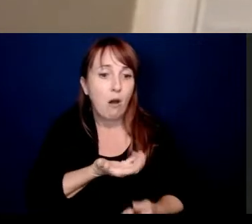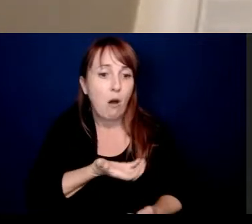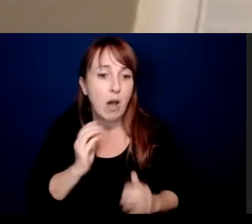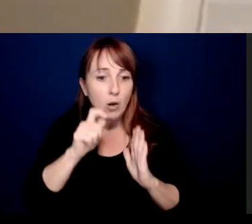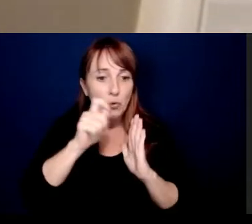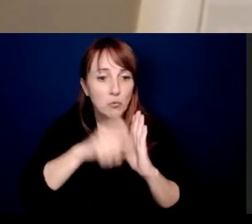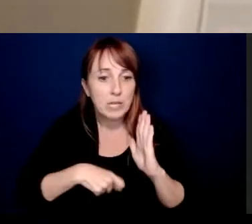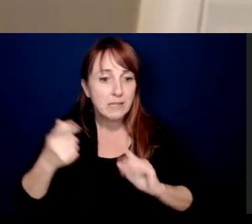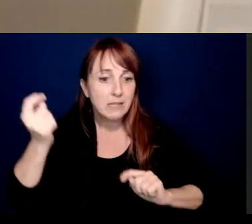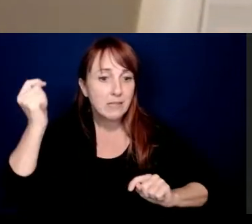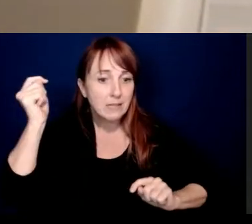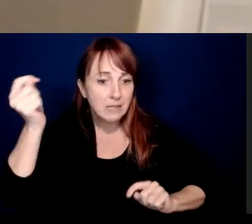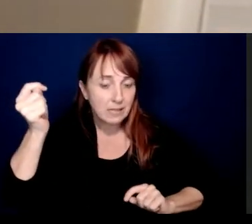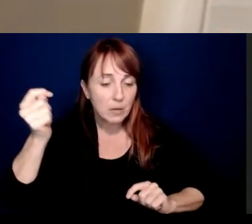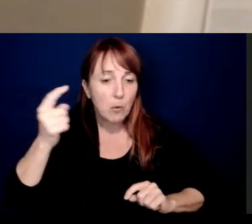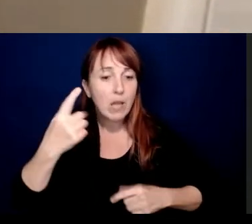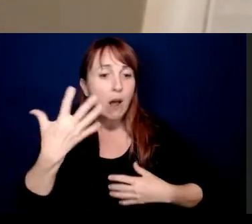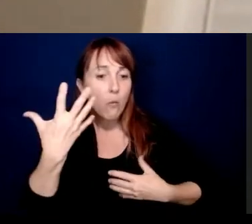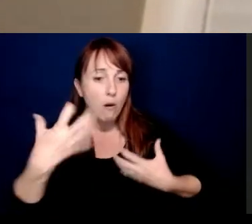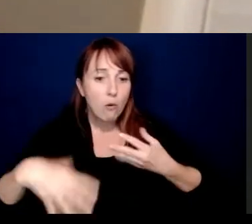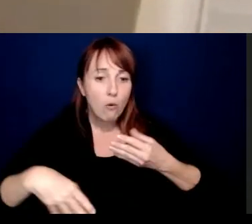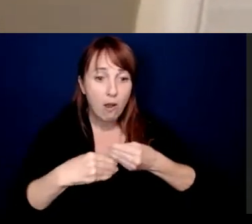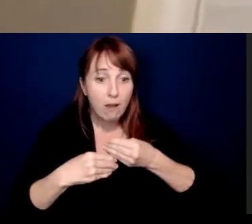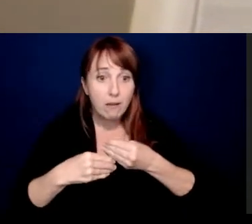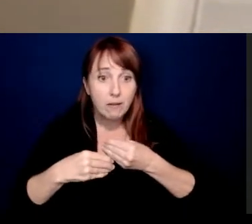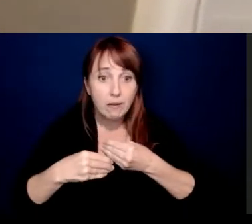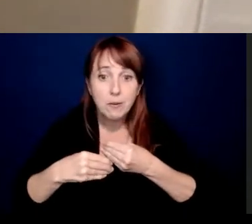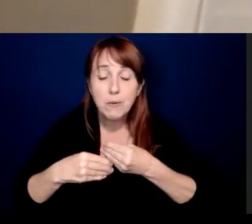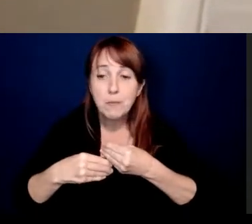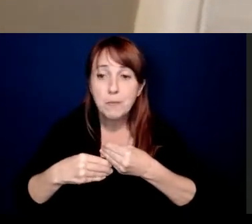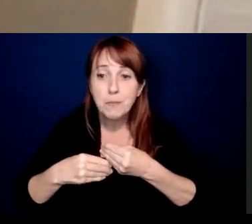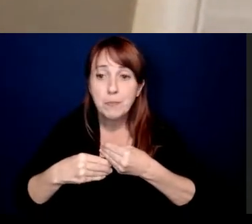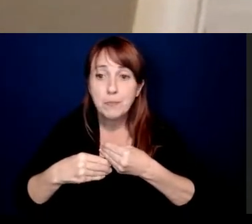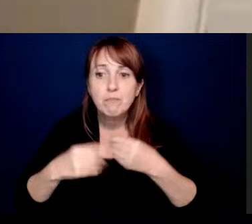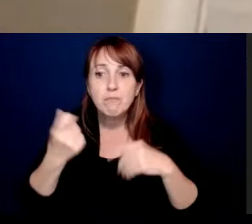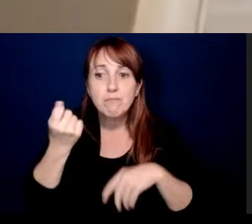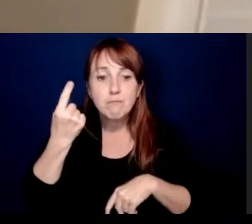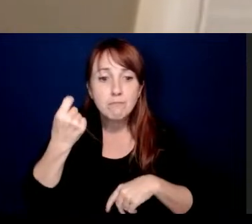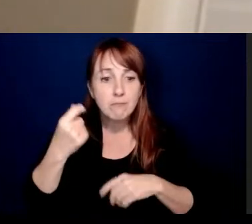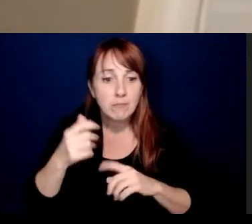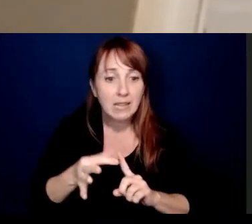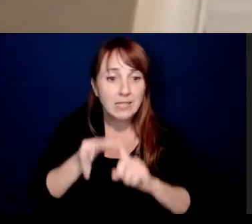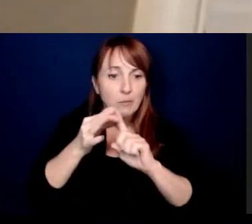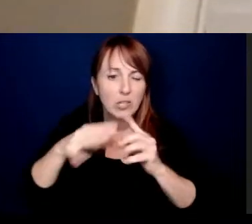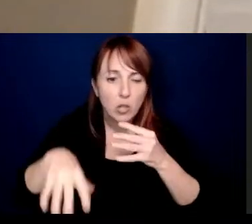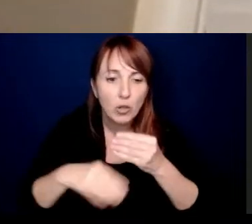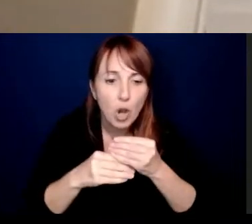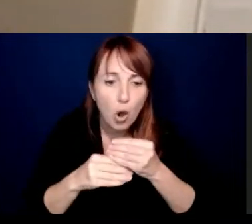but I just wanna add, you know, with a special note about this bill.